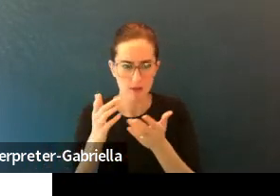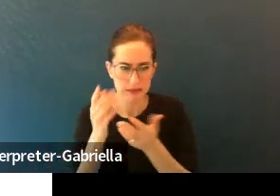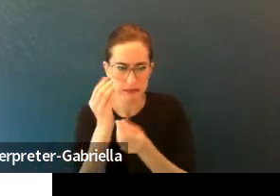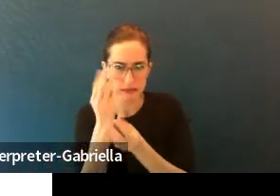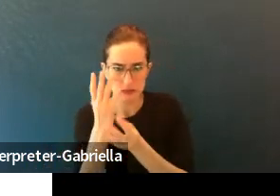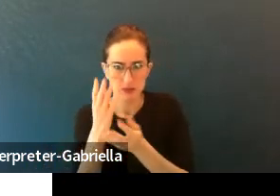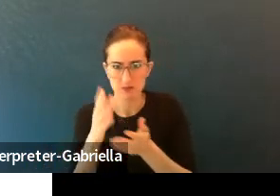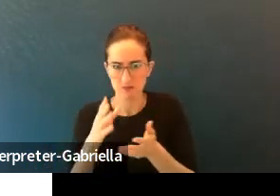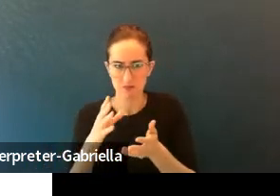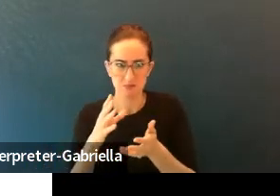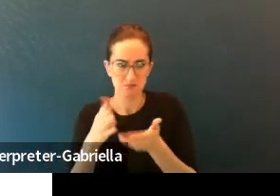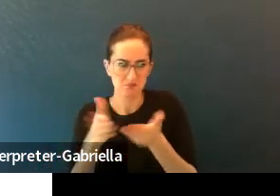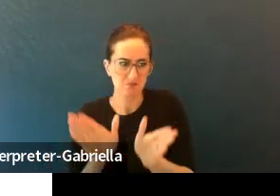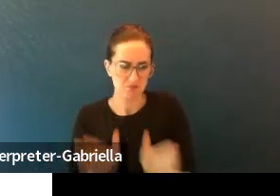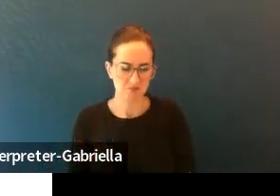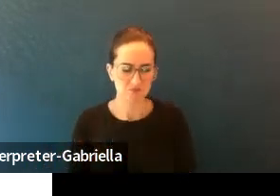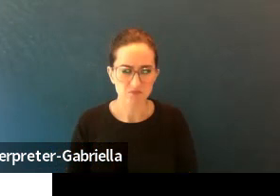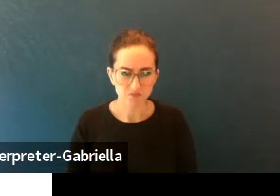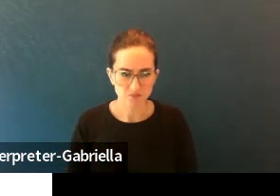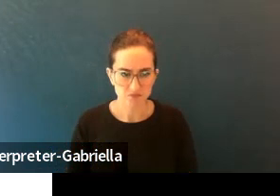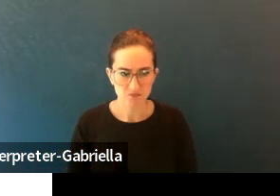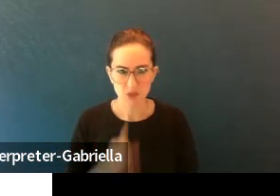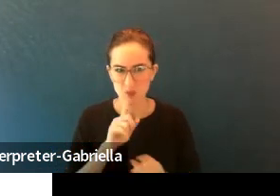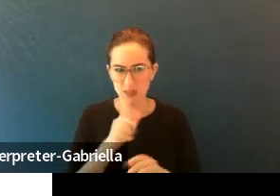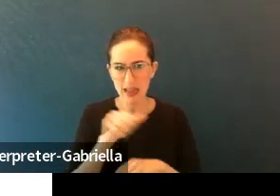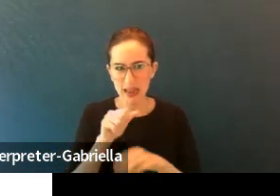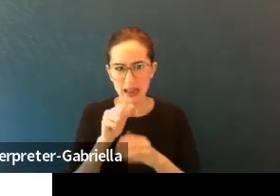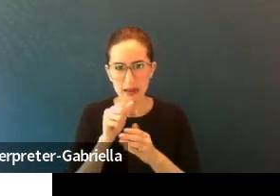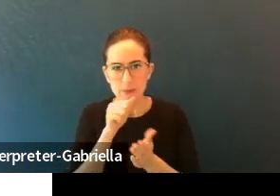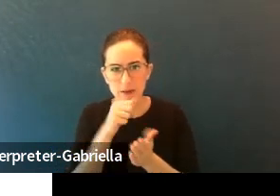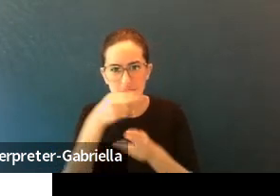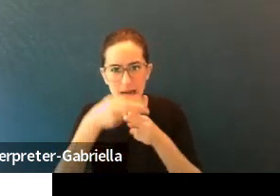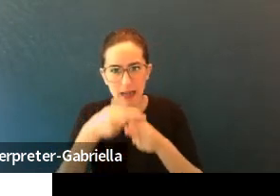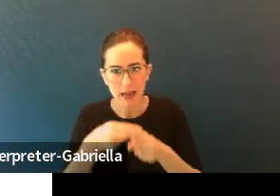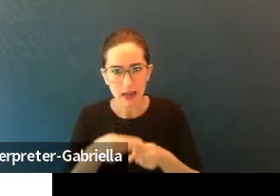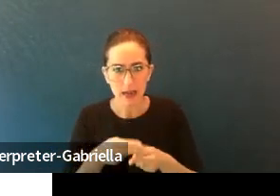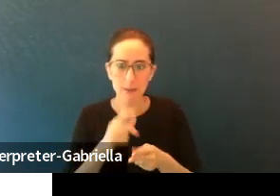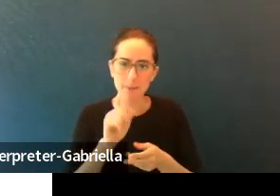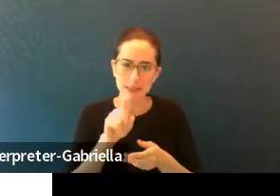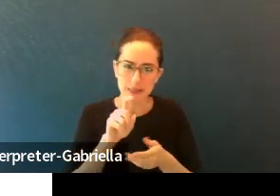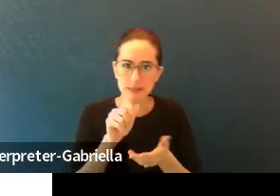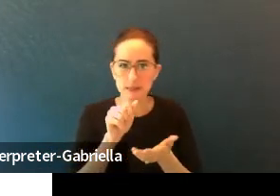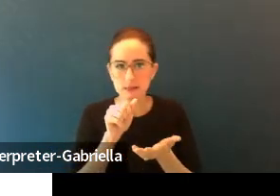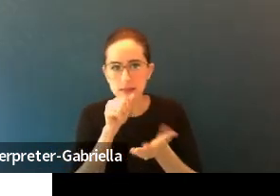So those are the ones that would require some type of action. All the ones that are public, they don't have that type of data.